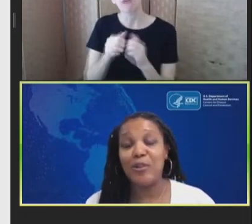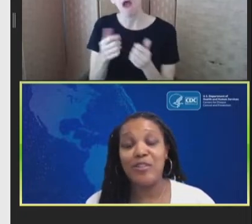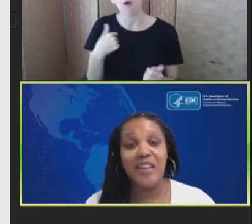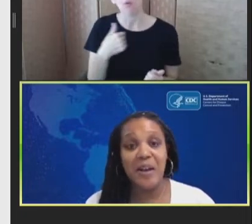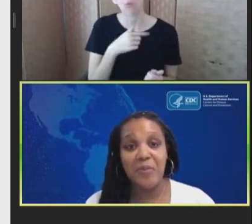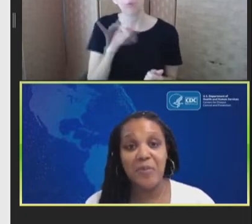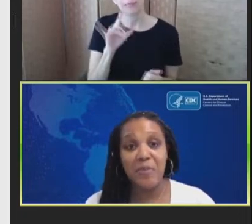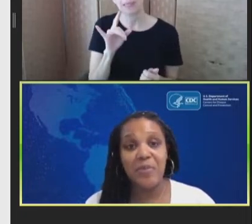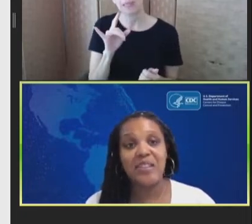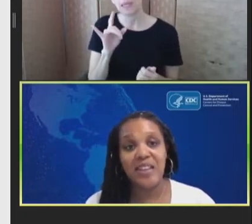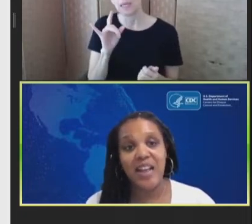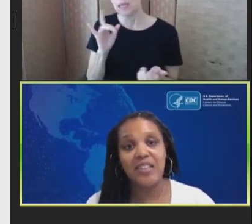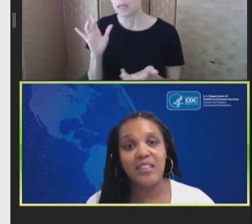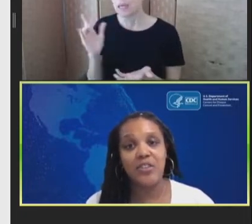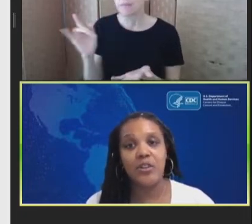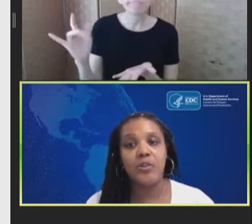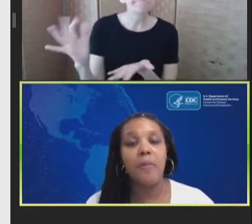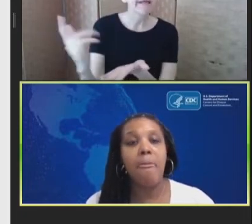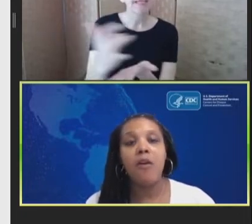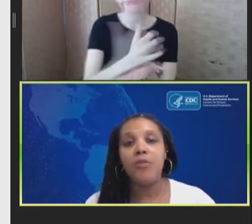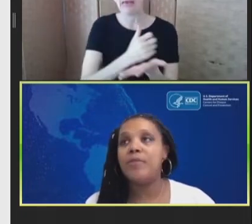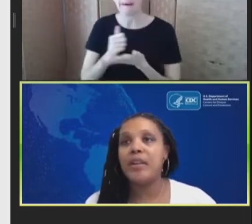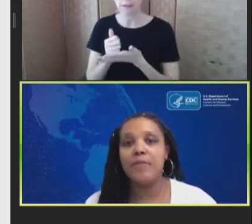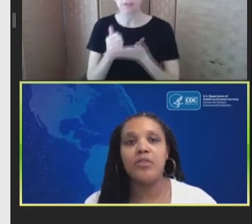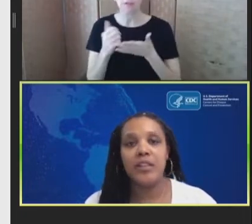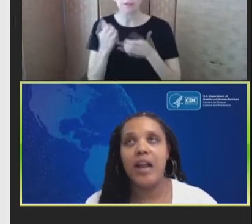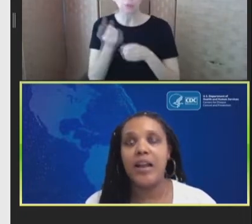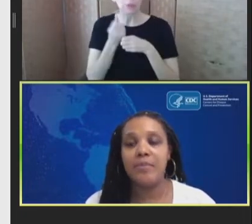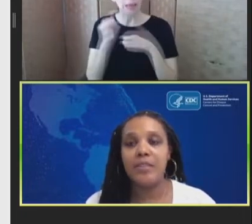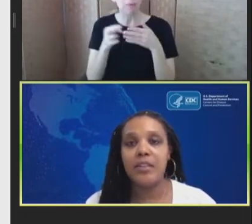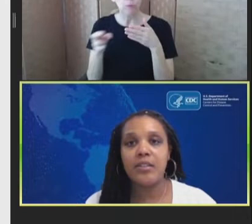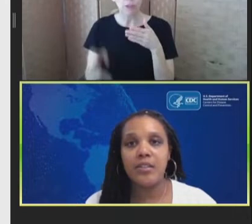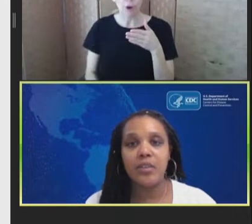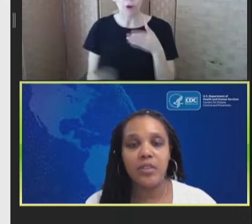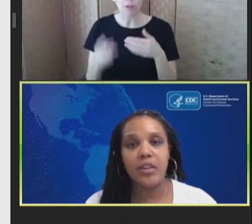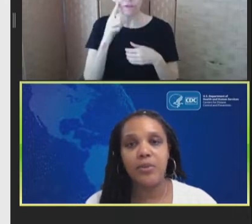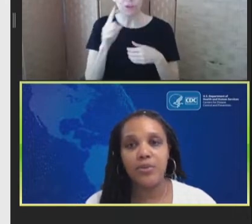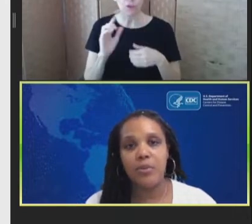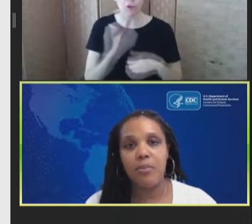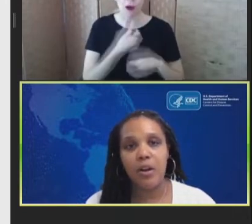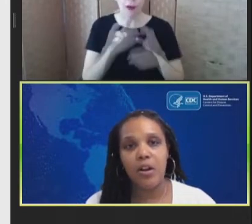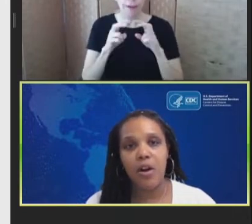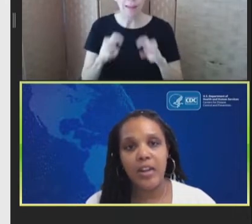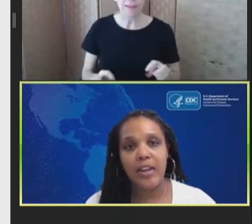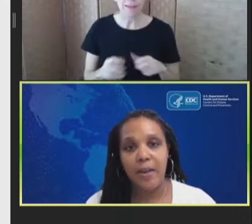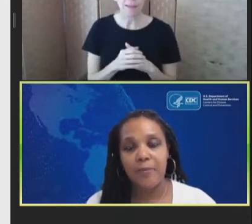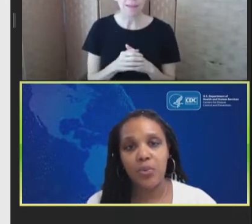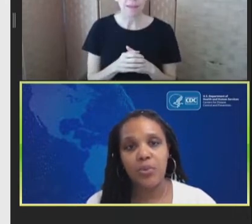results from this analysis. So, for the very first time, CDC was able to embark on an effort